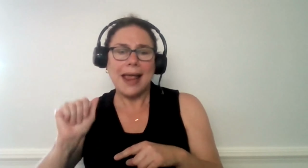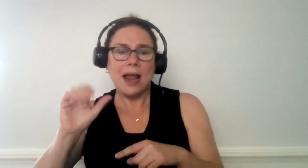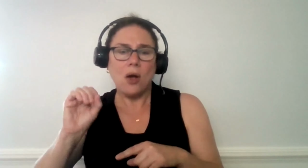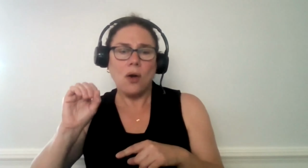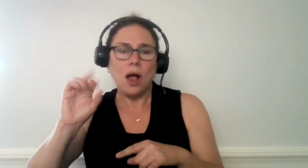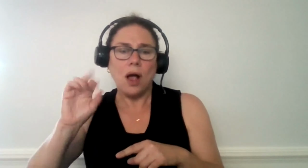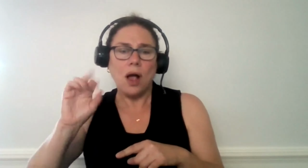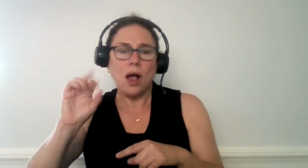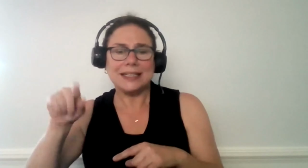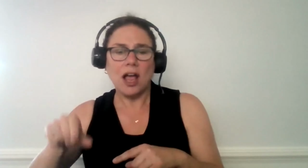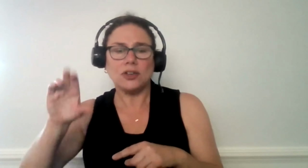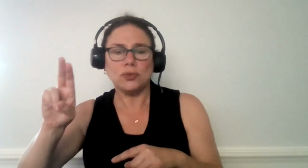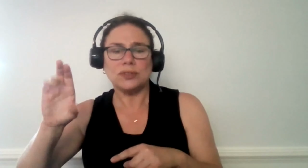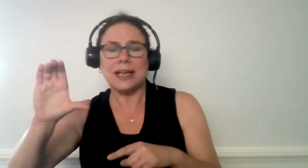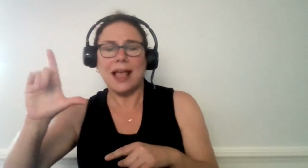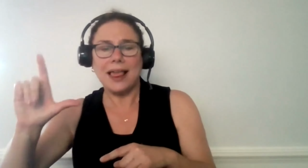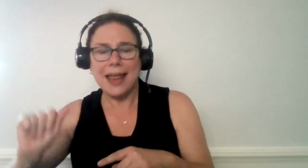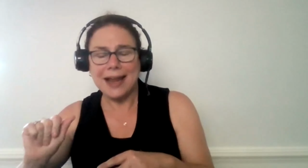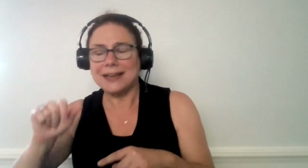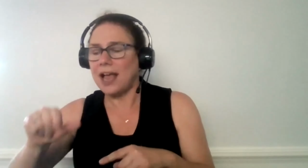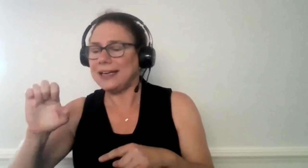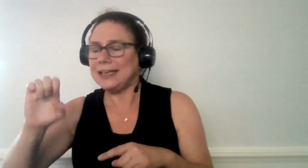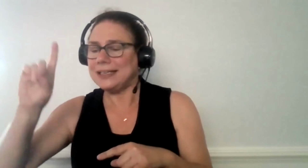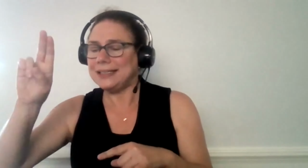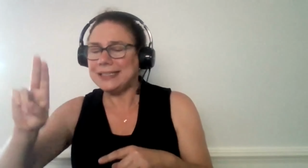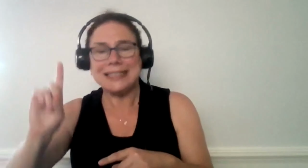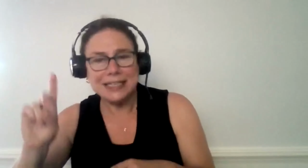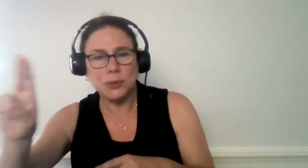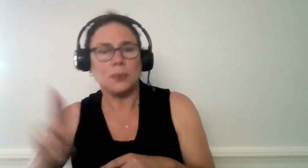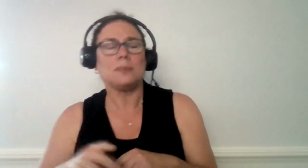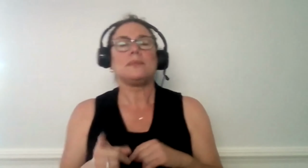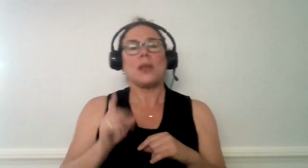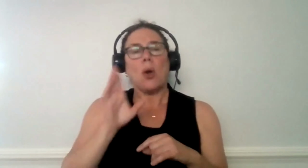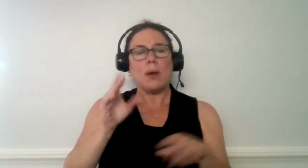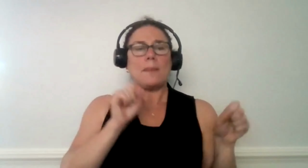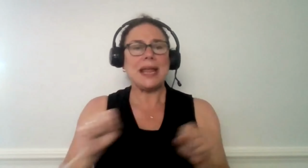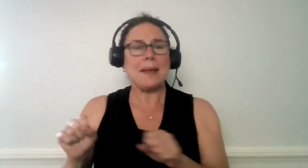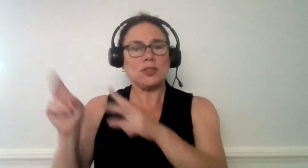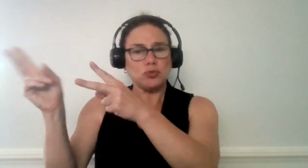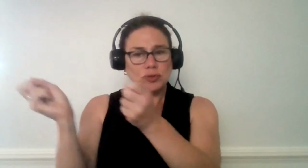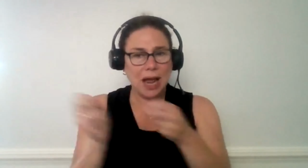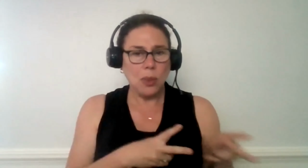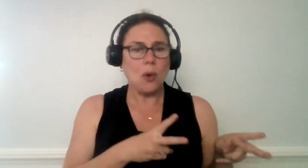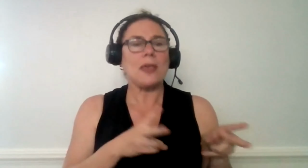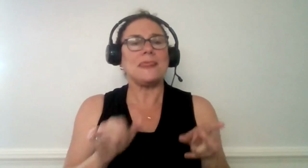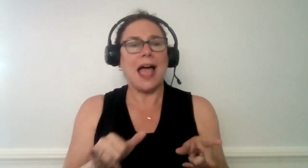put in the answered column. So we'll be able to download all of those, for those of you who didn't make...didn't catch that.